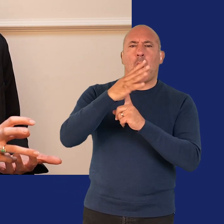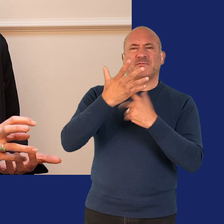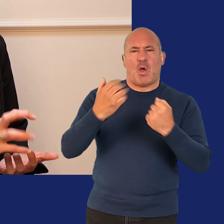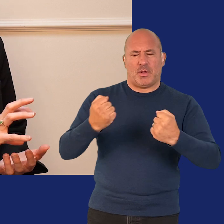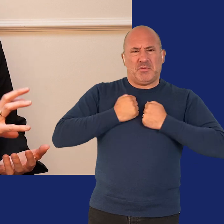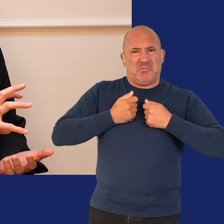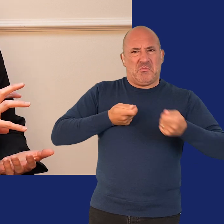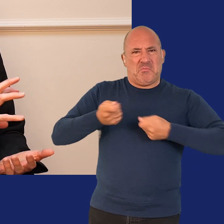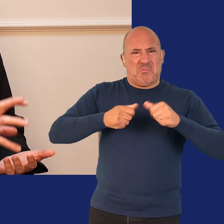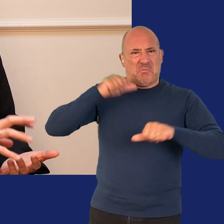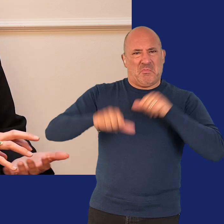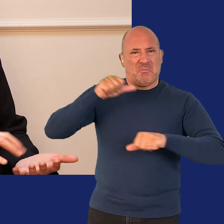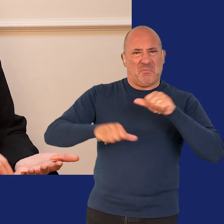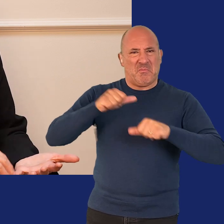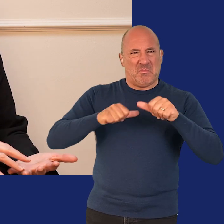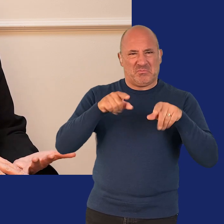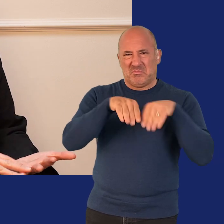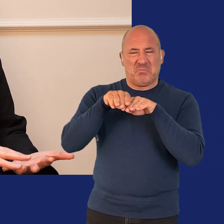Yeah. So they are typically male, white.